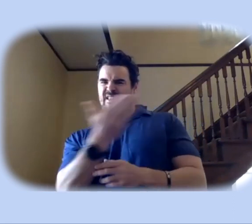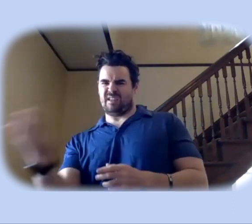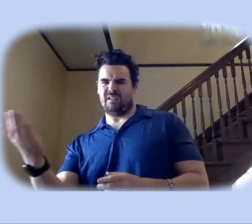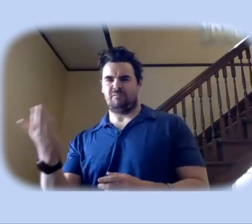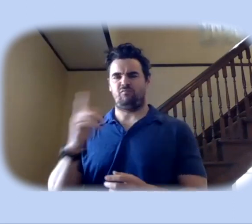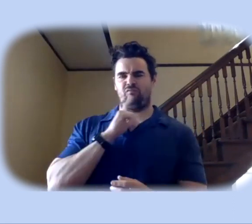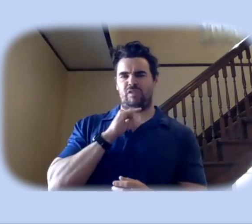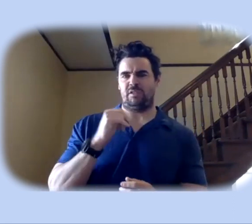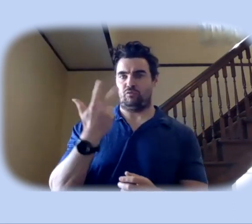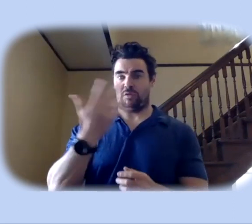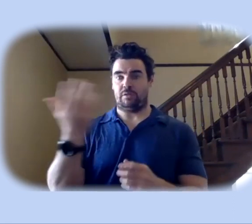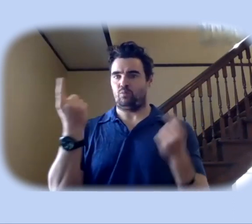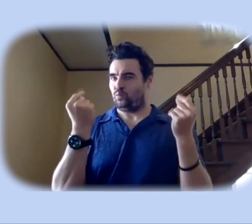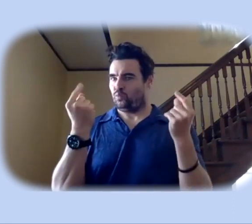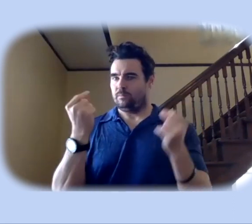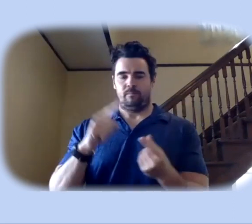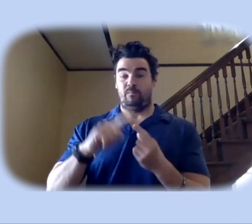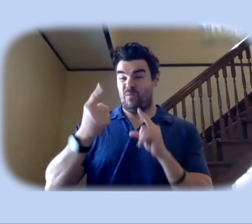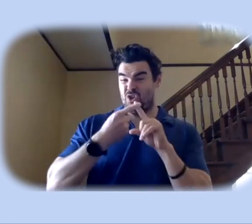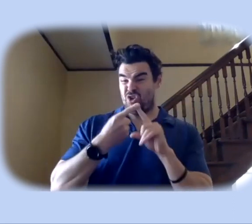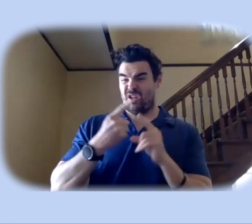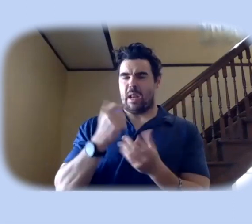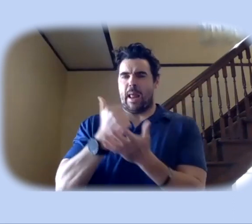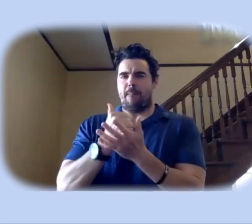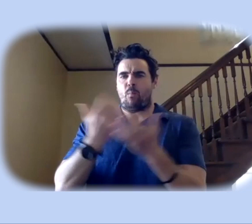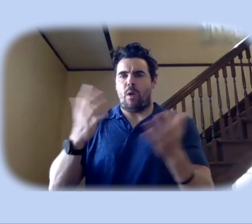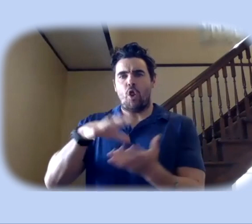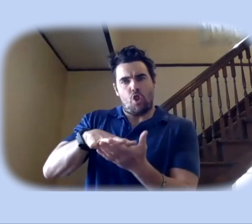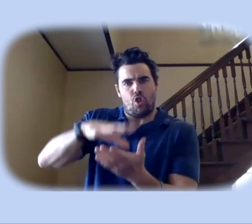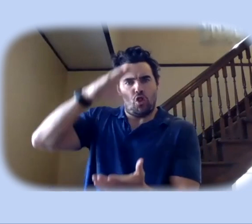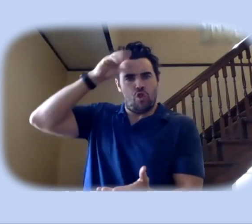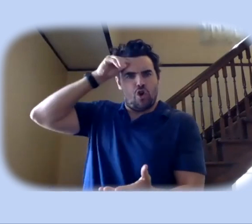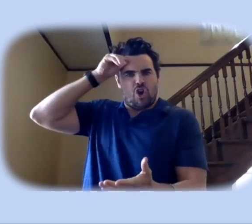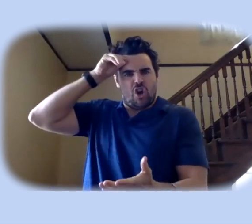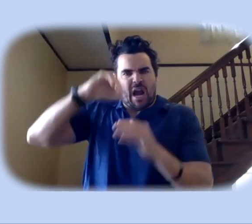There's three things we want you to get out of it. First, we hope this video will help